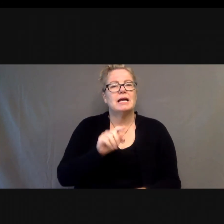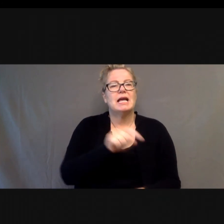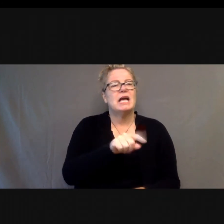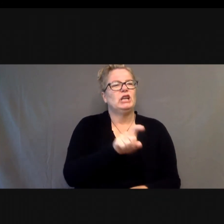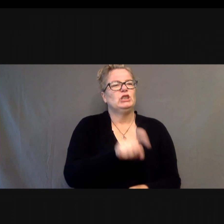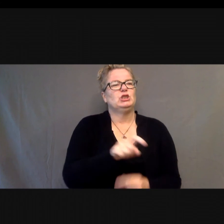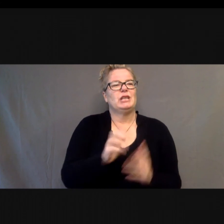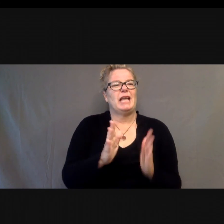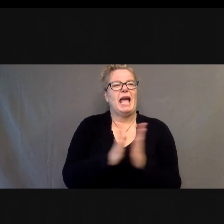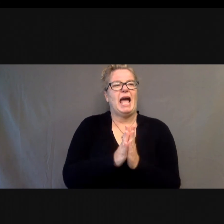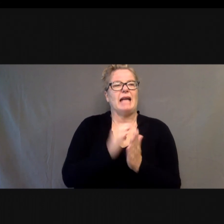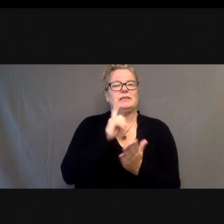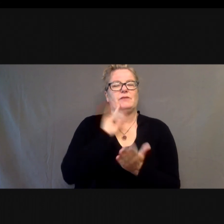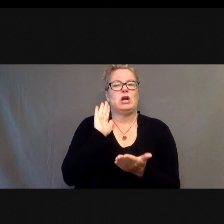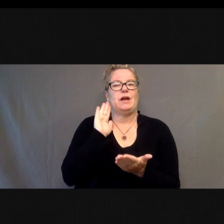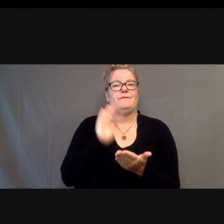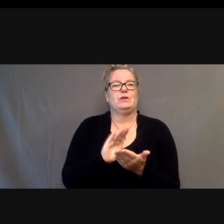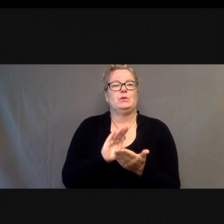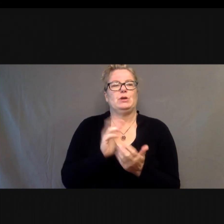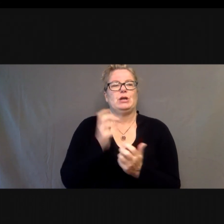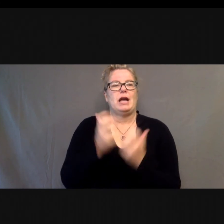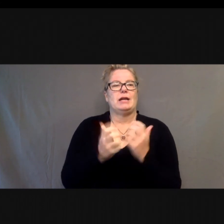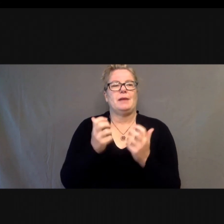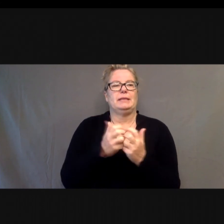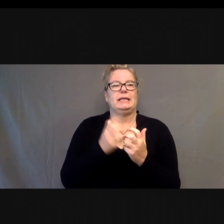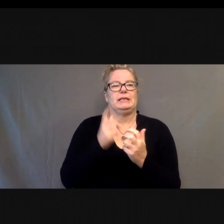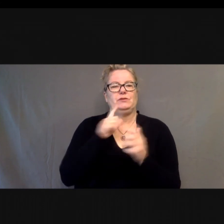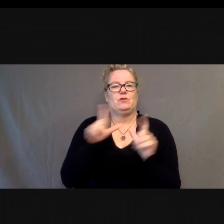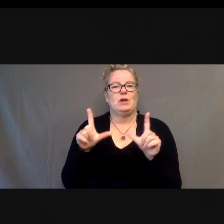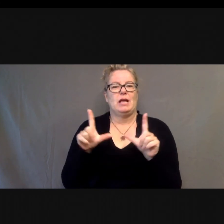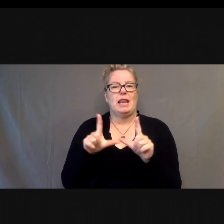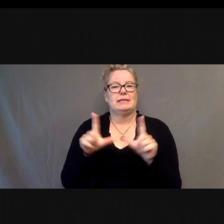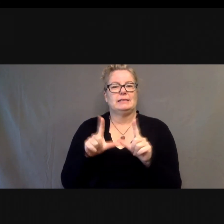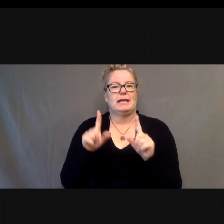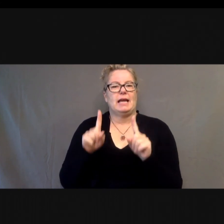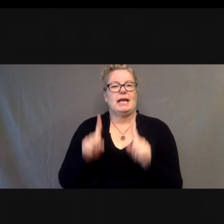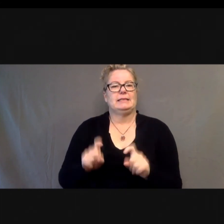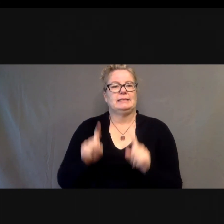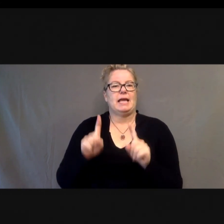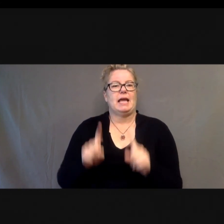licensing examinations in the hopes that it'll make them think that you're not being greedy